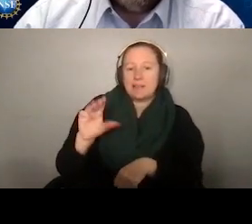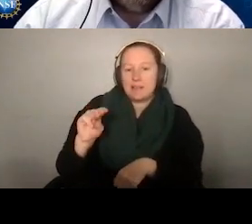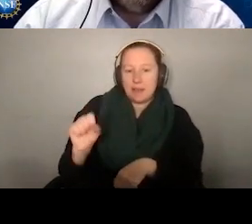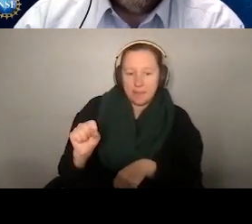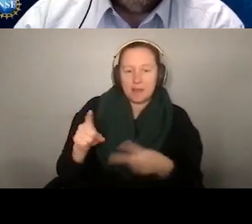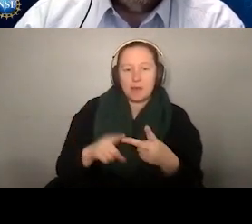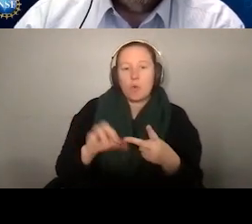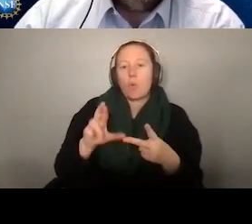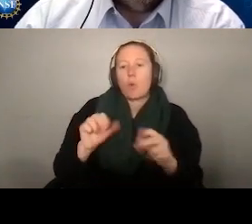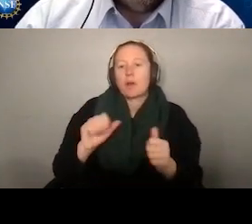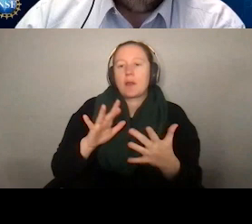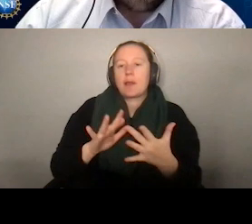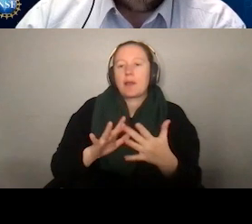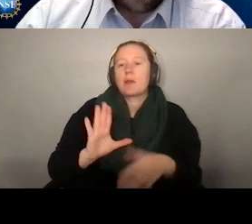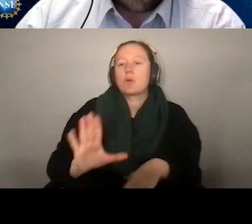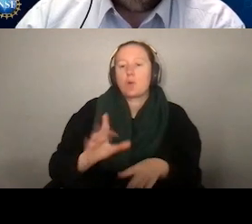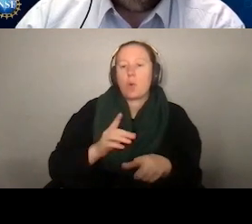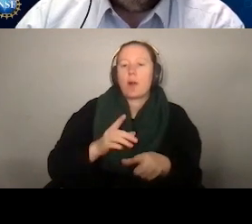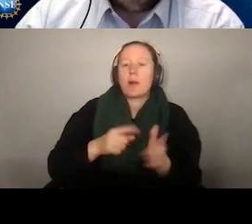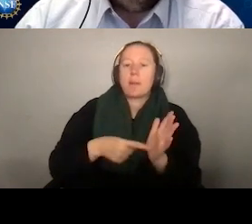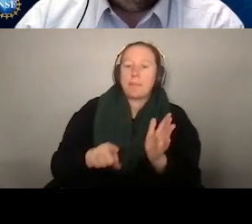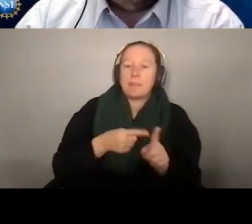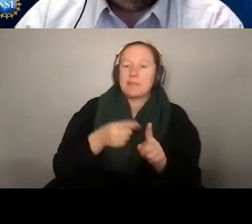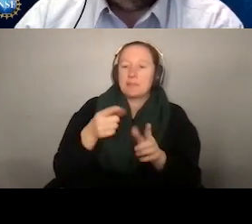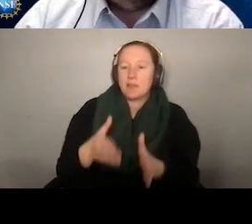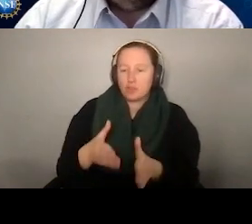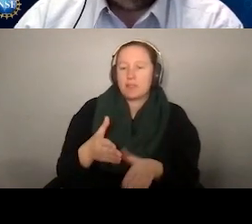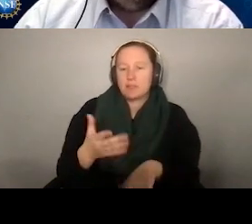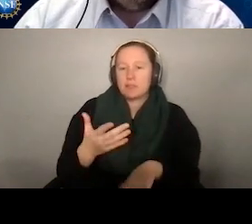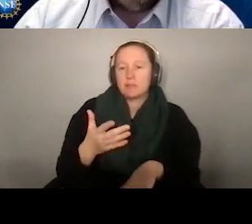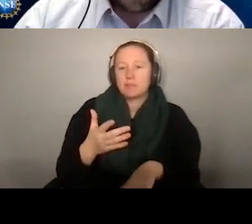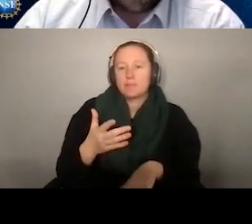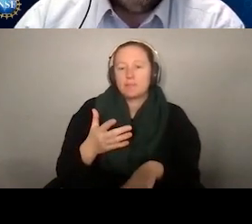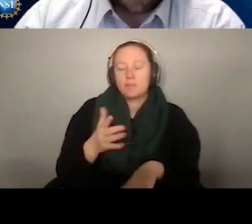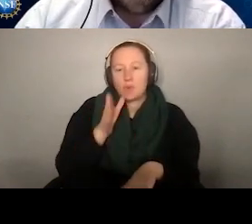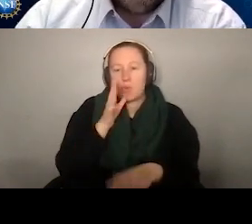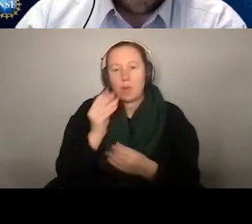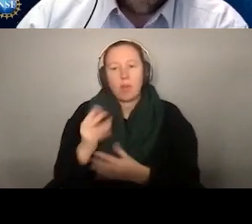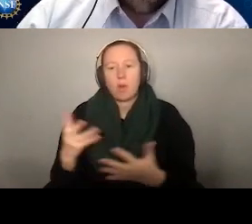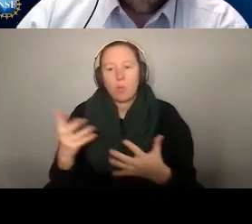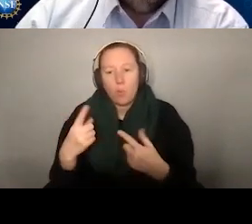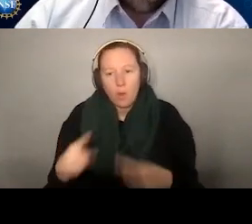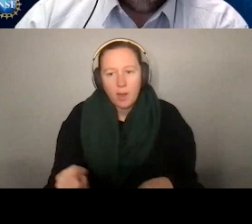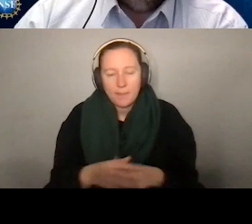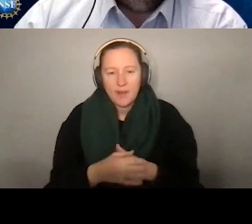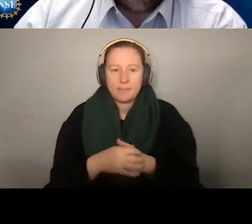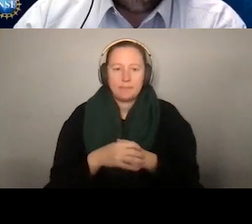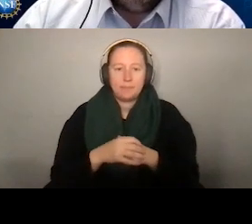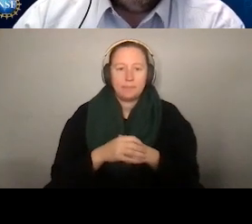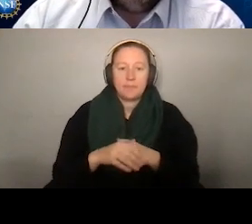welcome to contact your assigned payment specialist, that is, listed on our website. Once the issue is resolved,